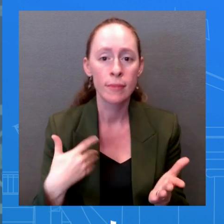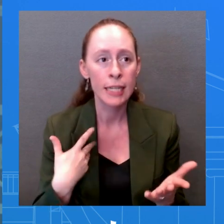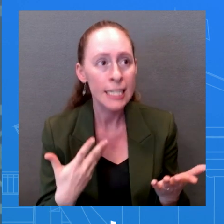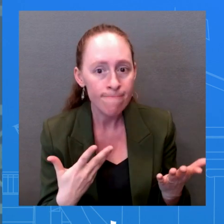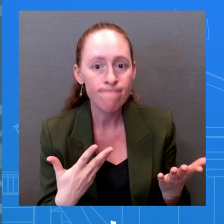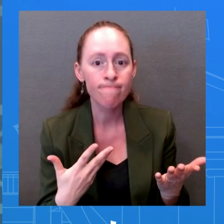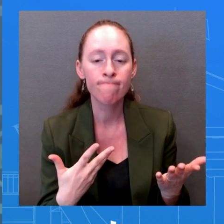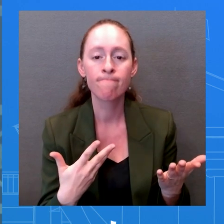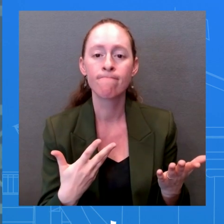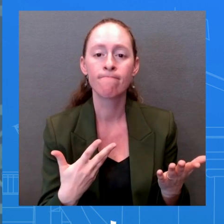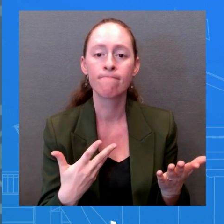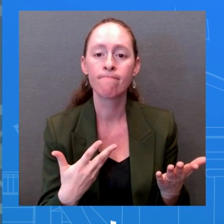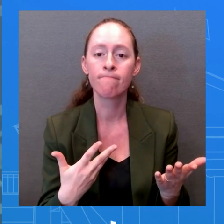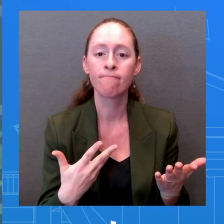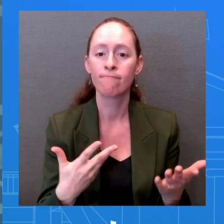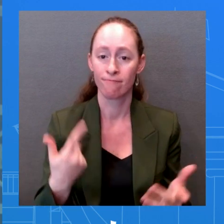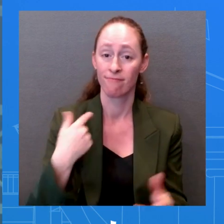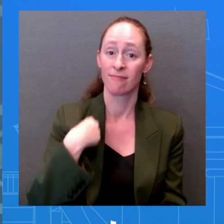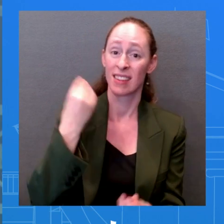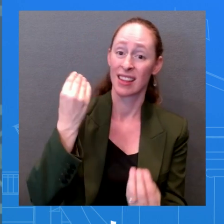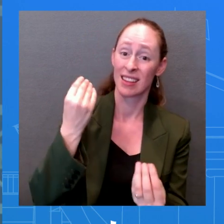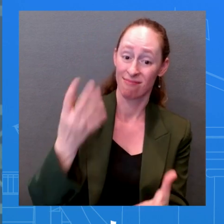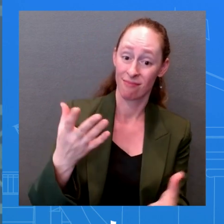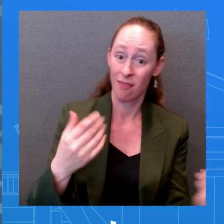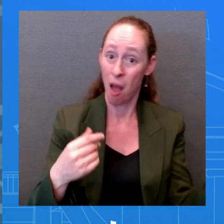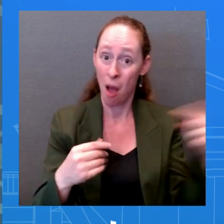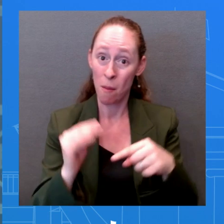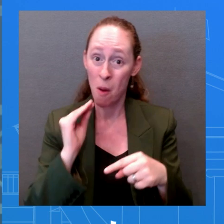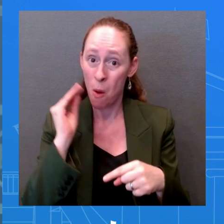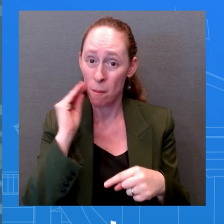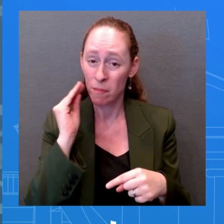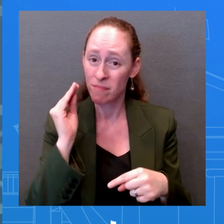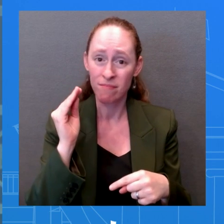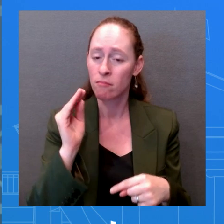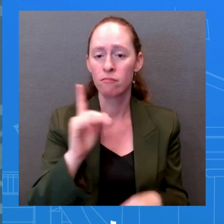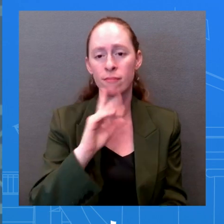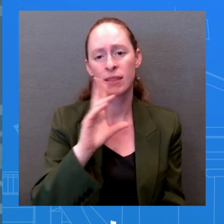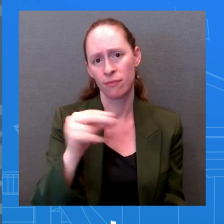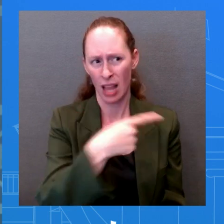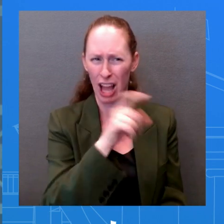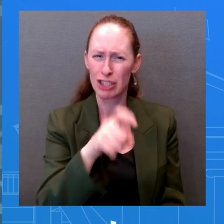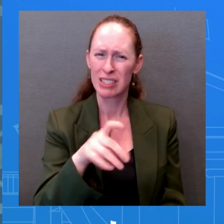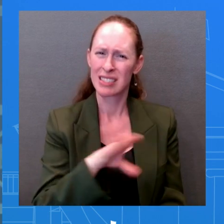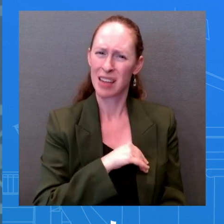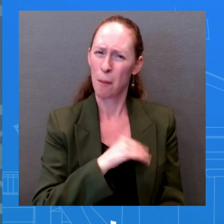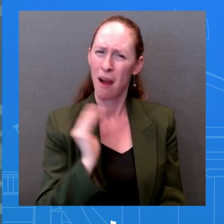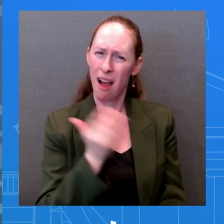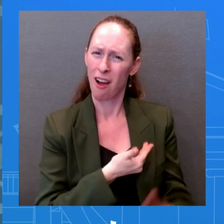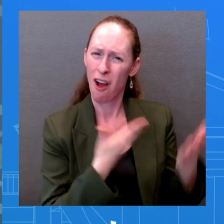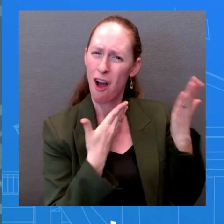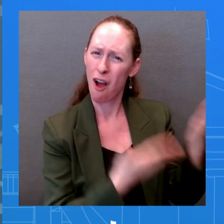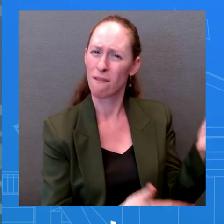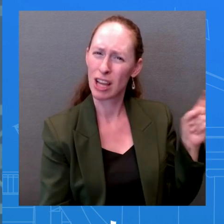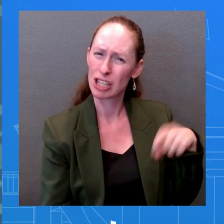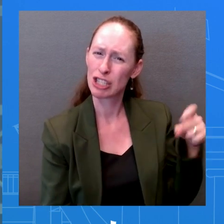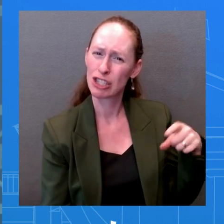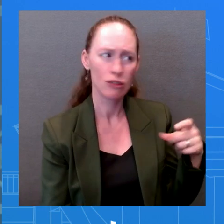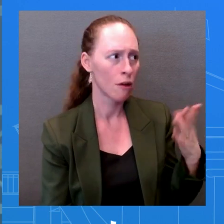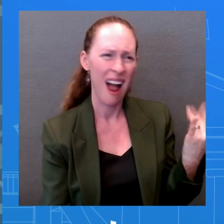They should accept our offer today. We will keep working diligently until the day we get to share that good news.